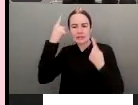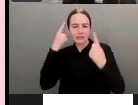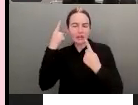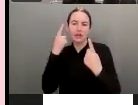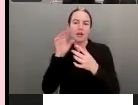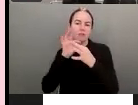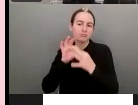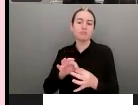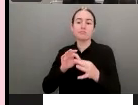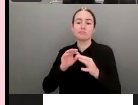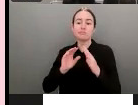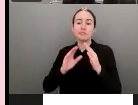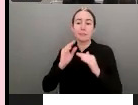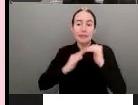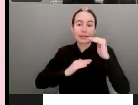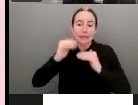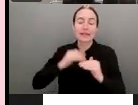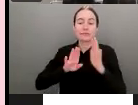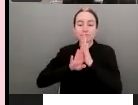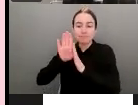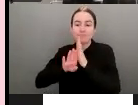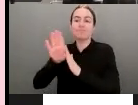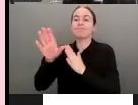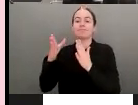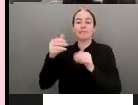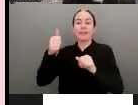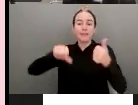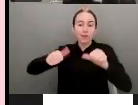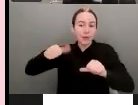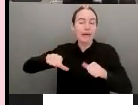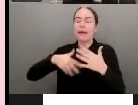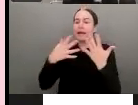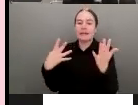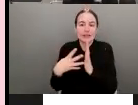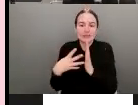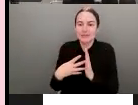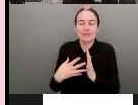Does not matter how, but testing Android app?